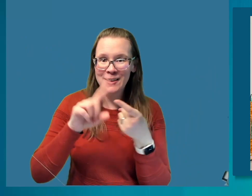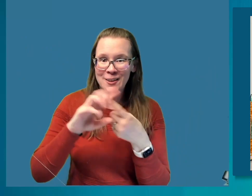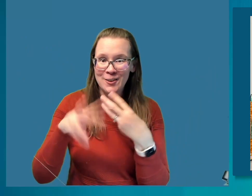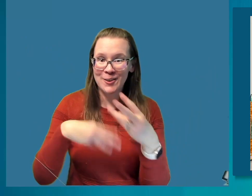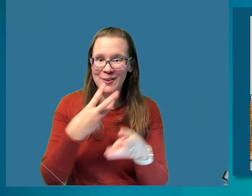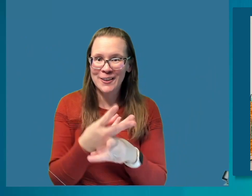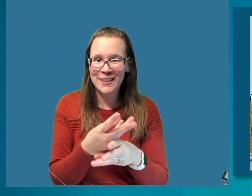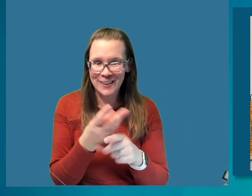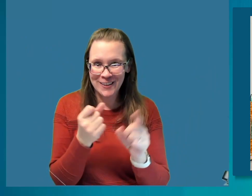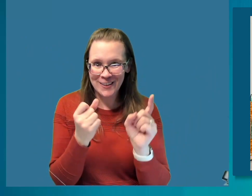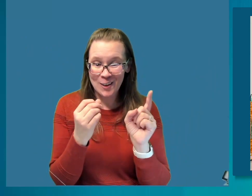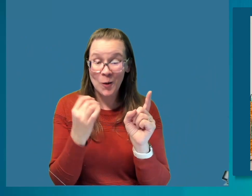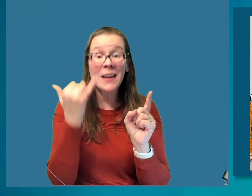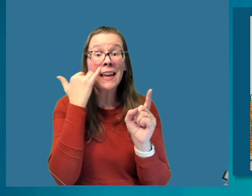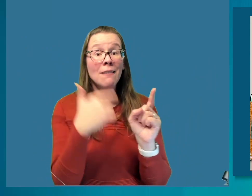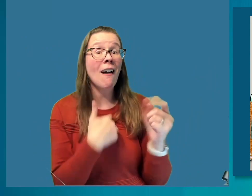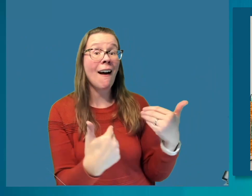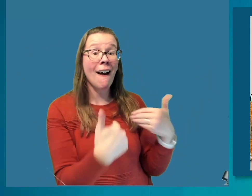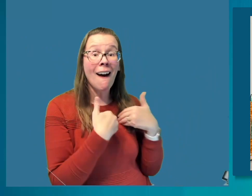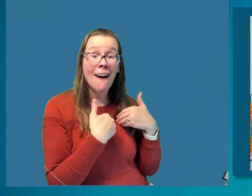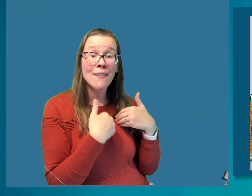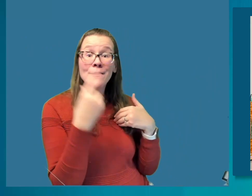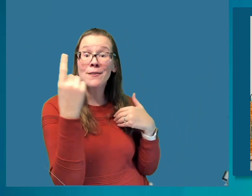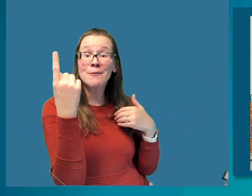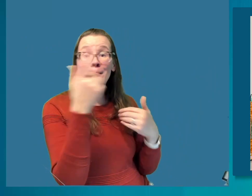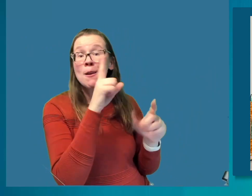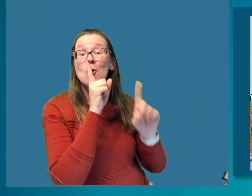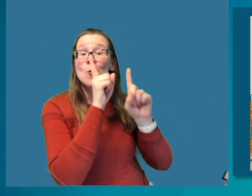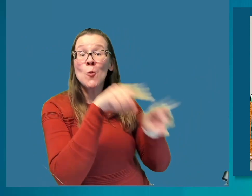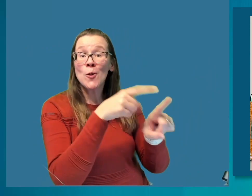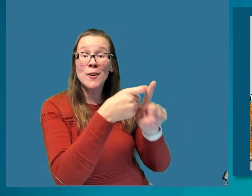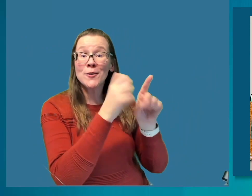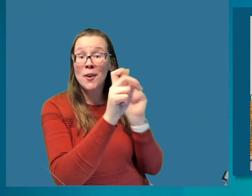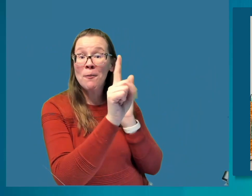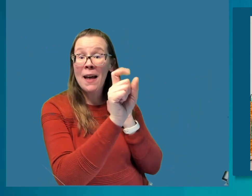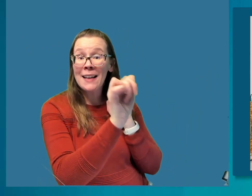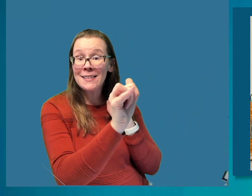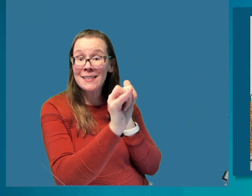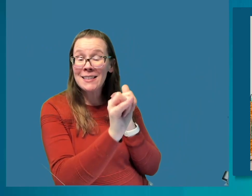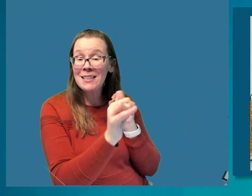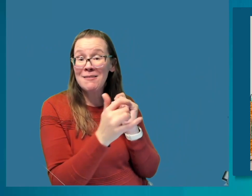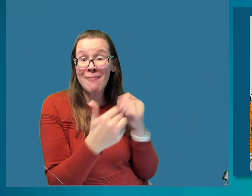and so far it's worked out. I do not want to add plastic to the world, but I think